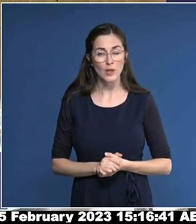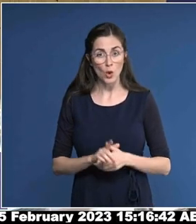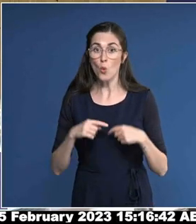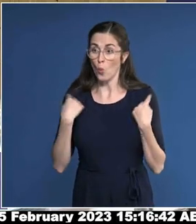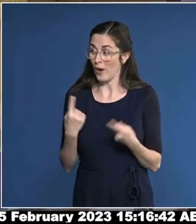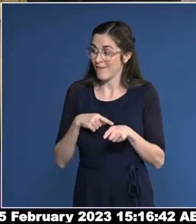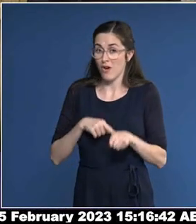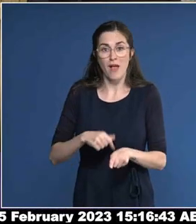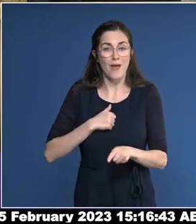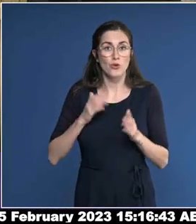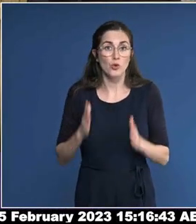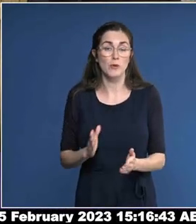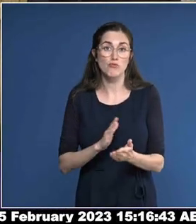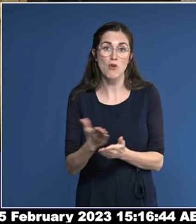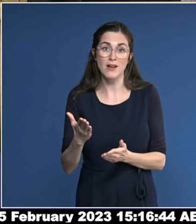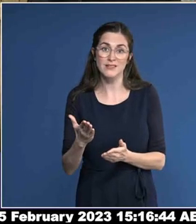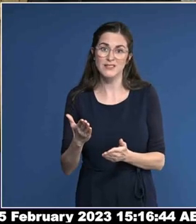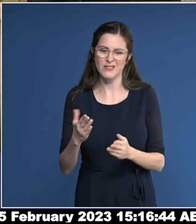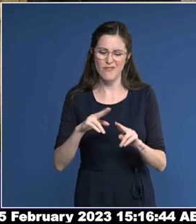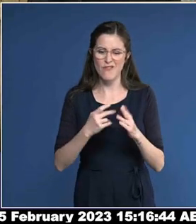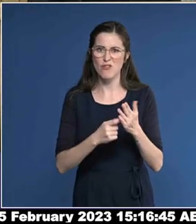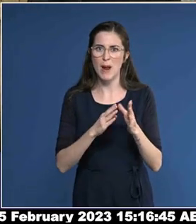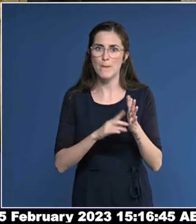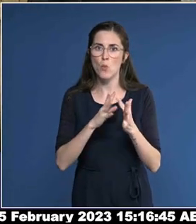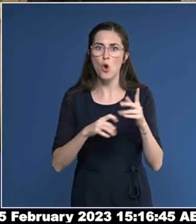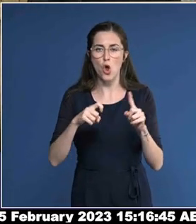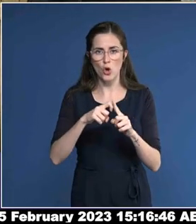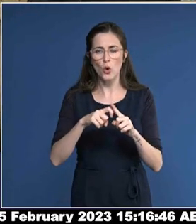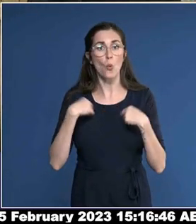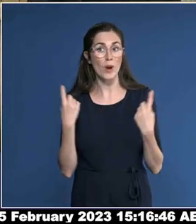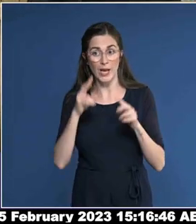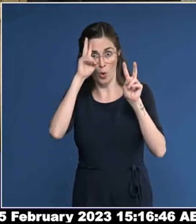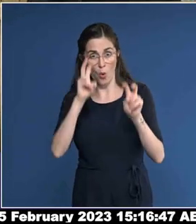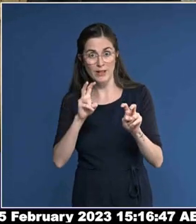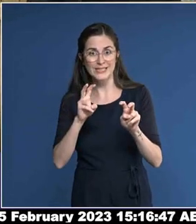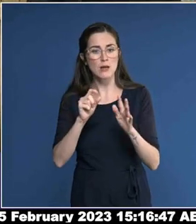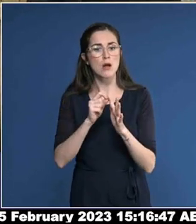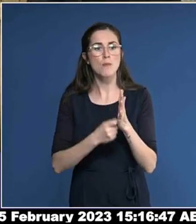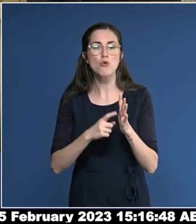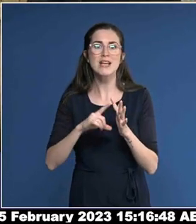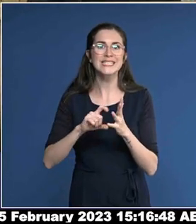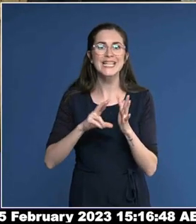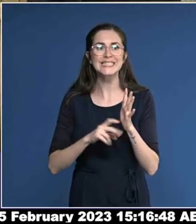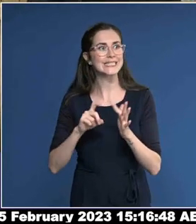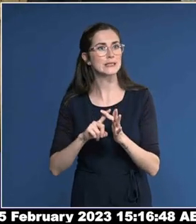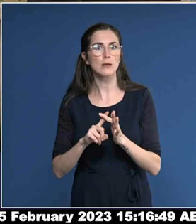and we just call that "presence". So it's expected that team leaders - so in those particular environments, there are